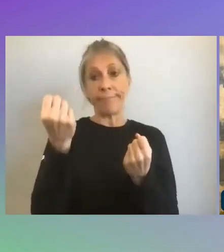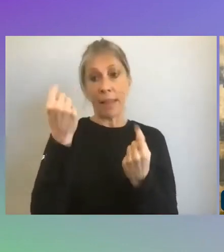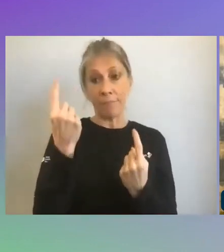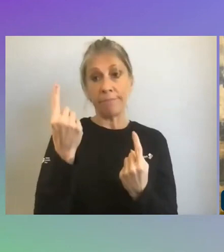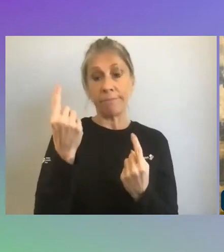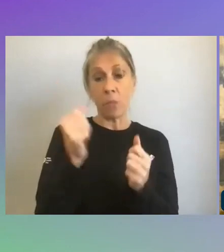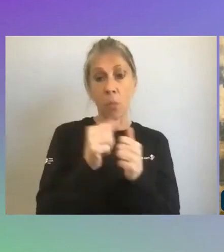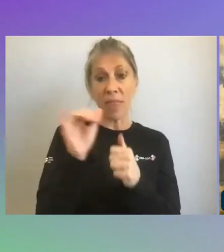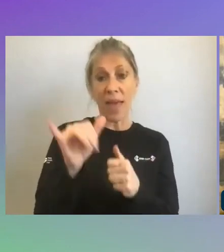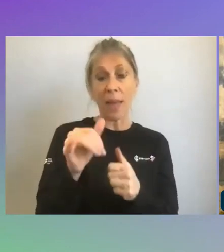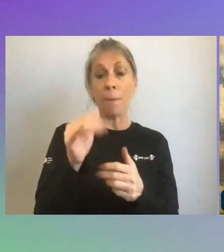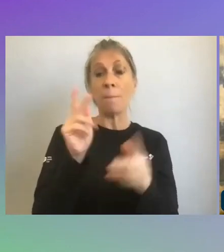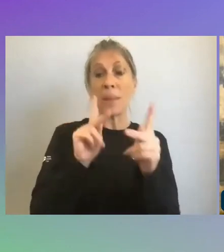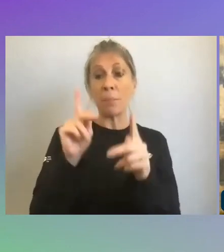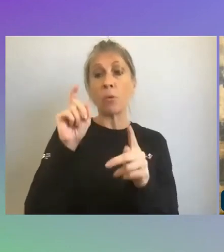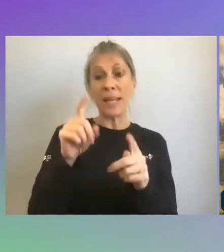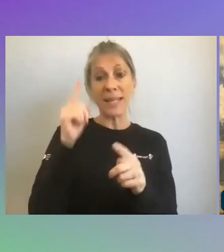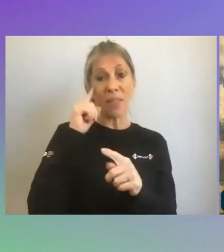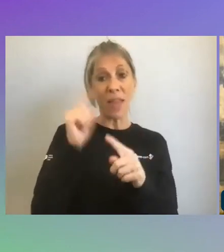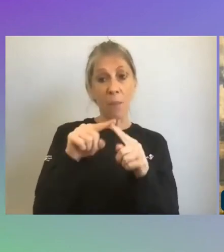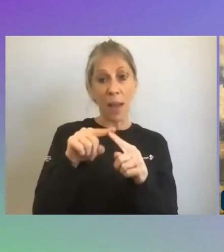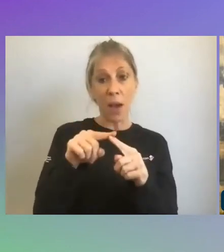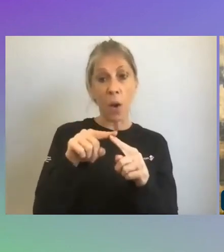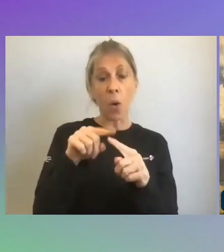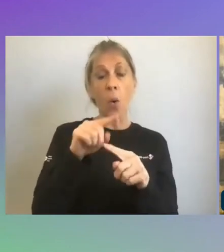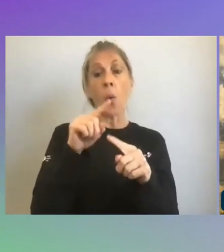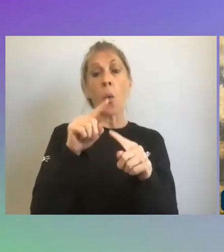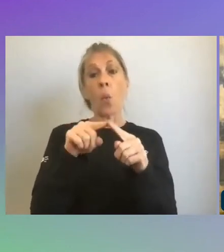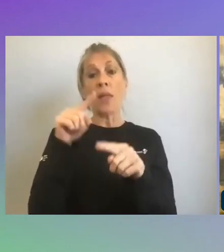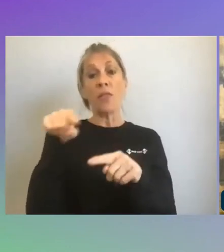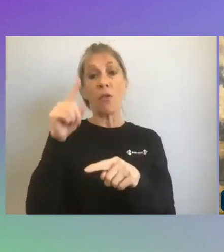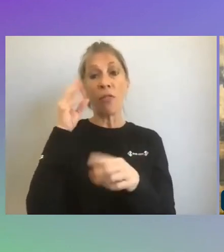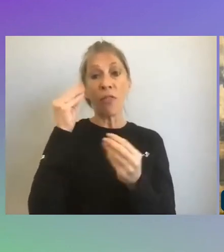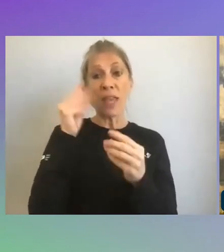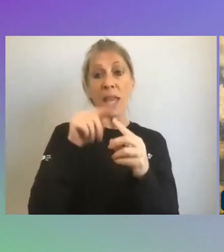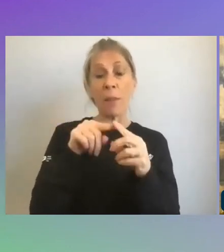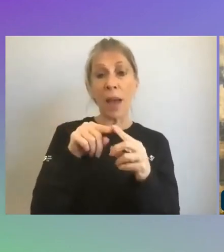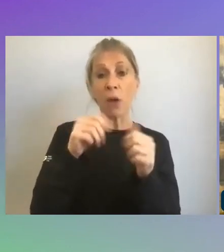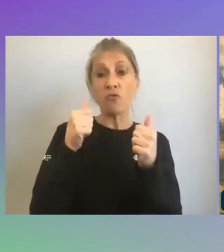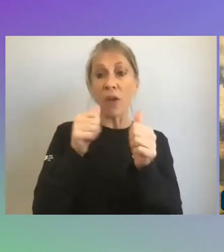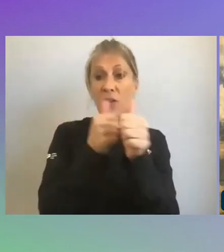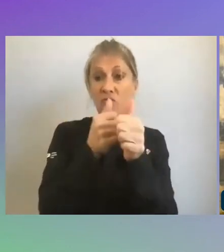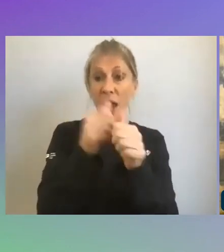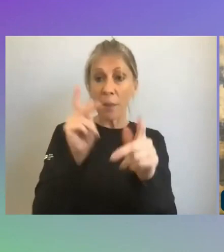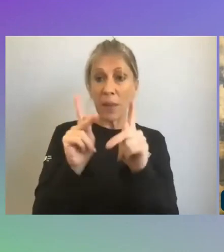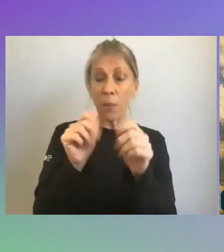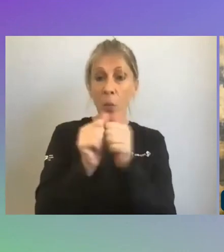something that people need to take into account when they're thinking about trying to attract people with disabilities as well